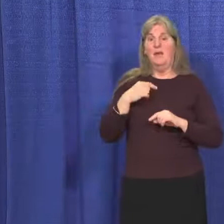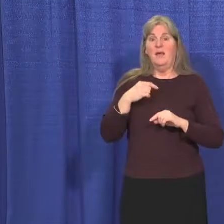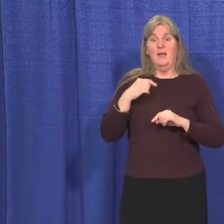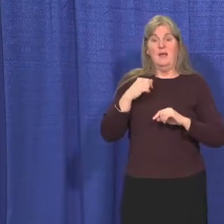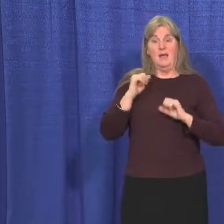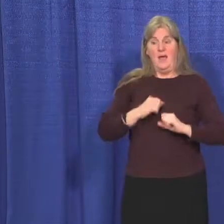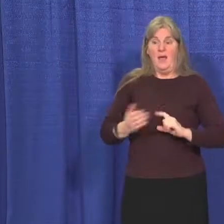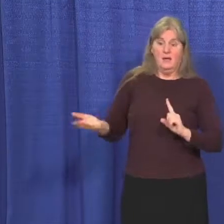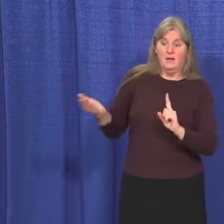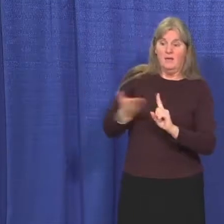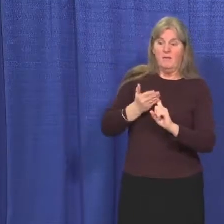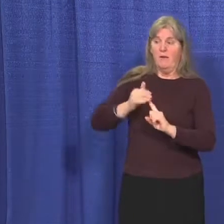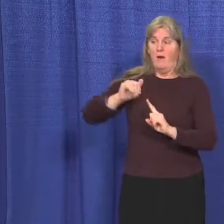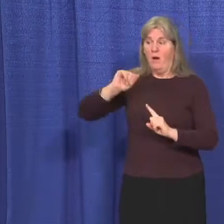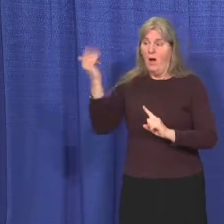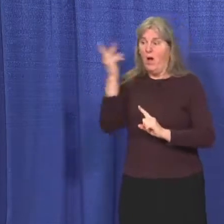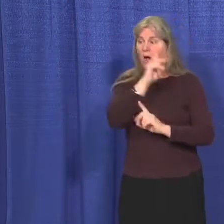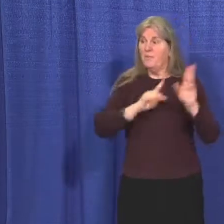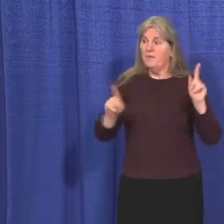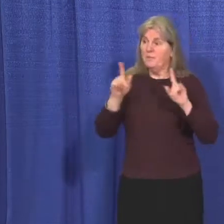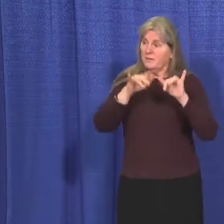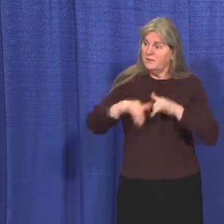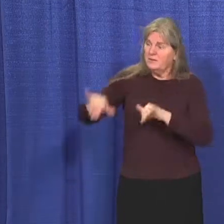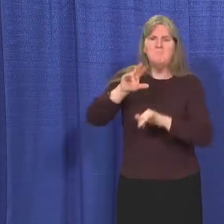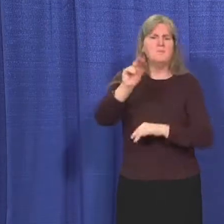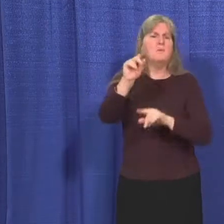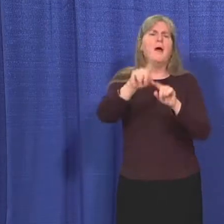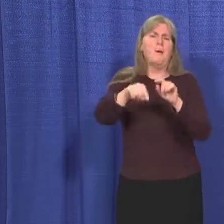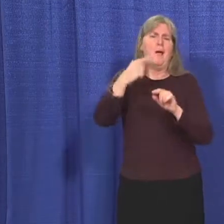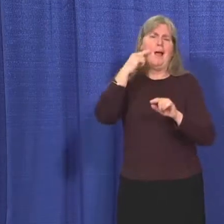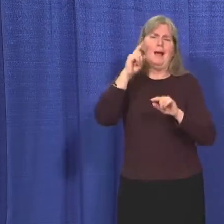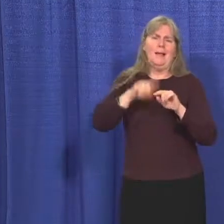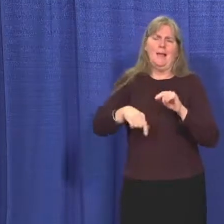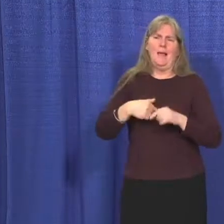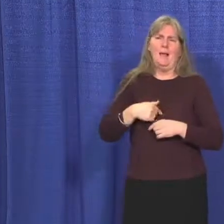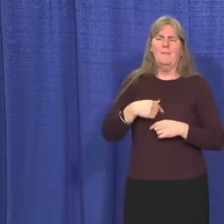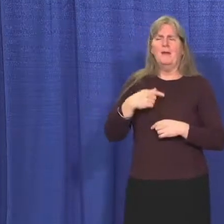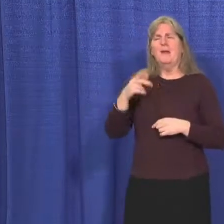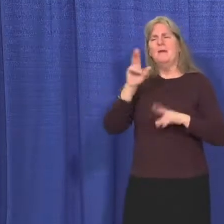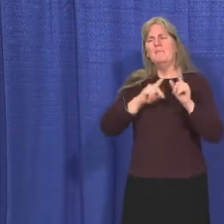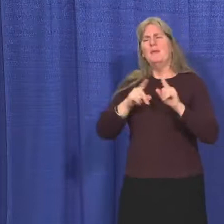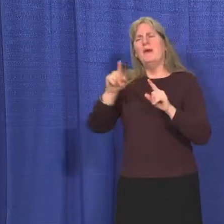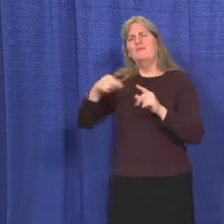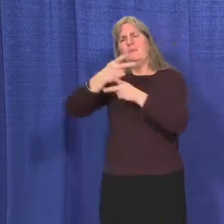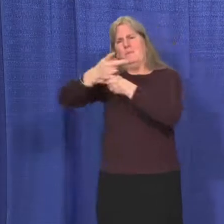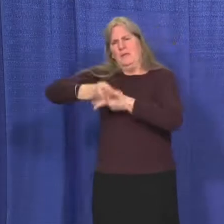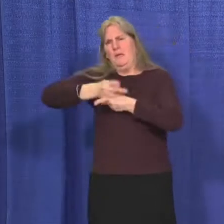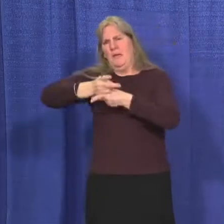convince everyone that that is the case. I think also that people have to be careful where they get